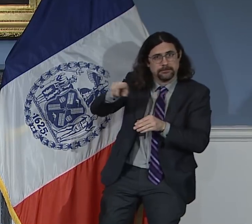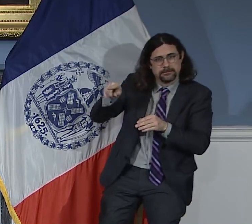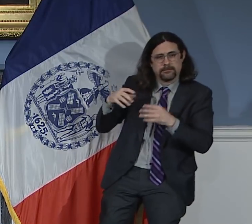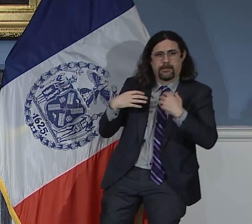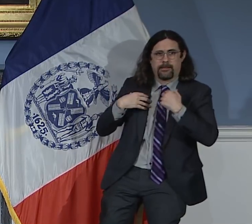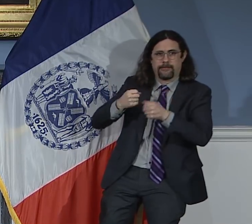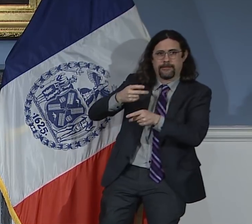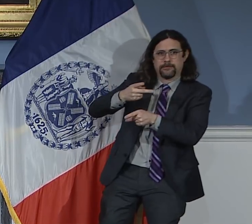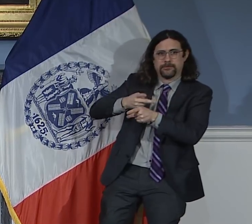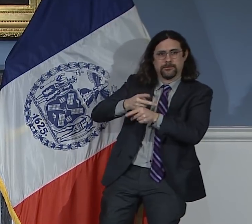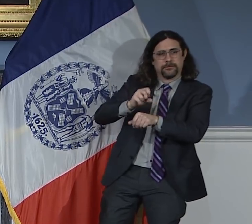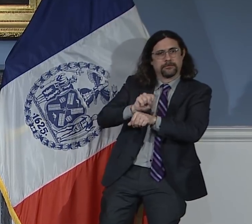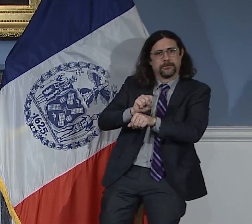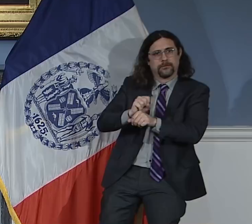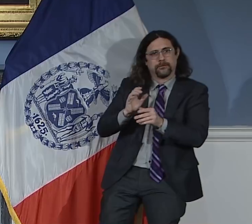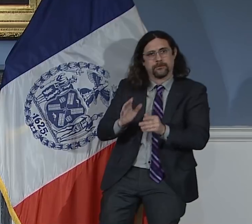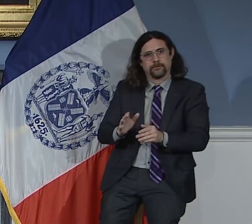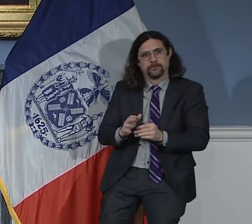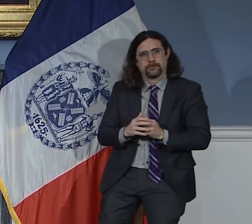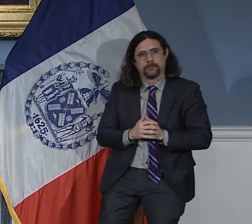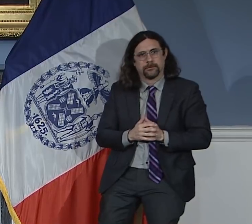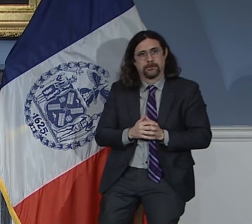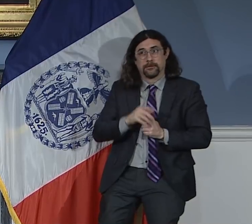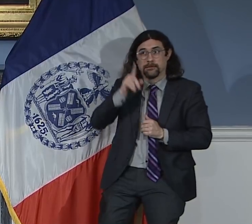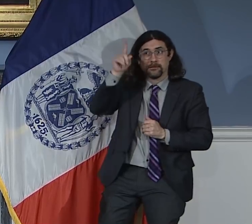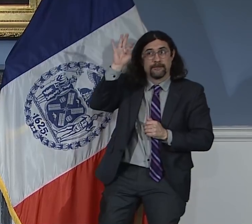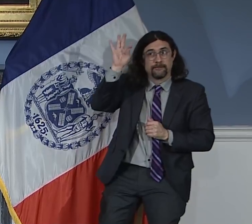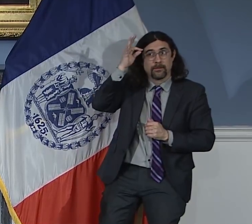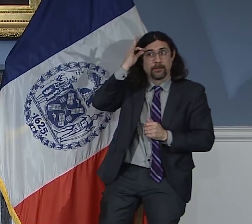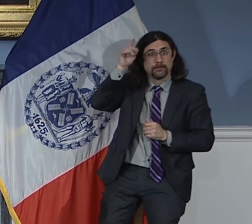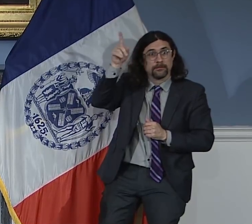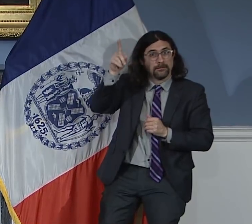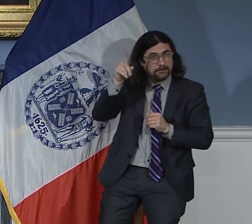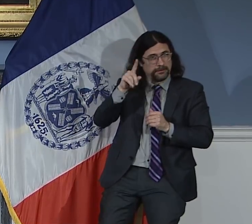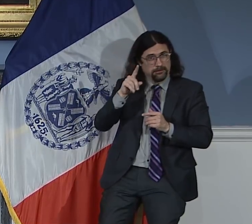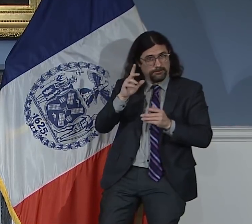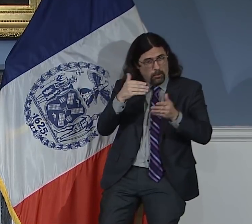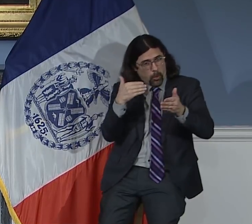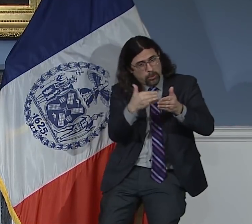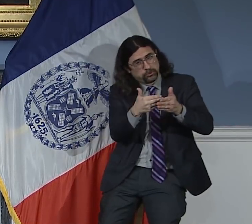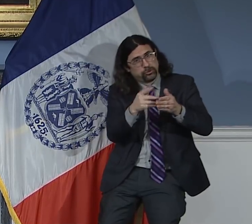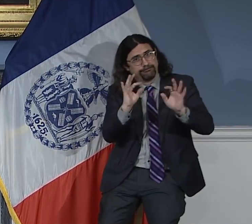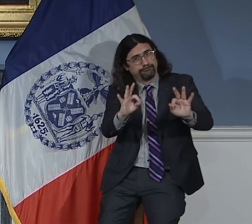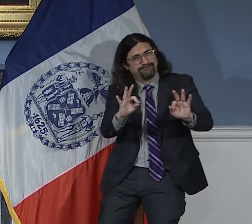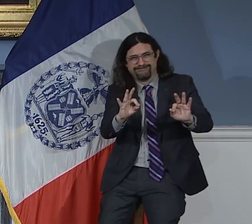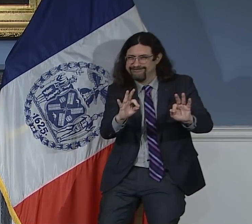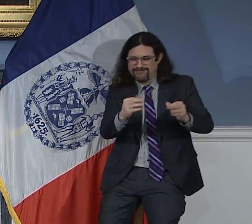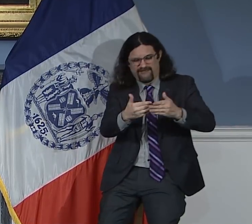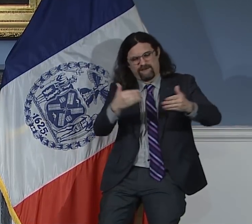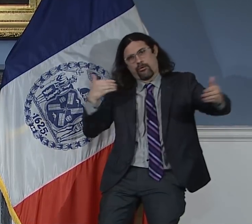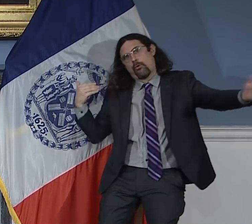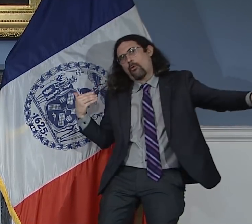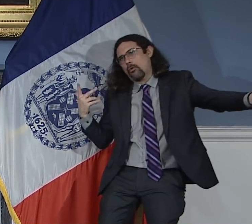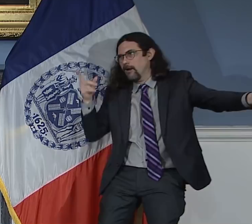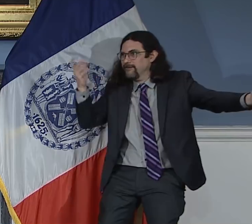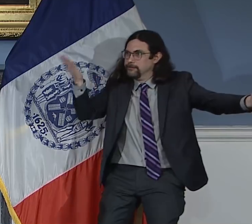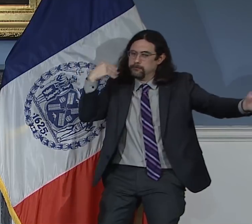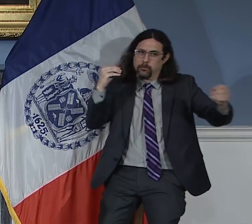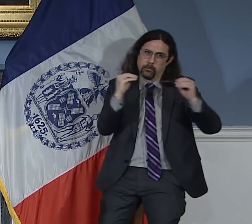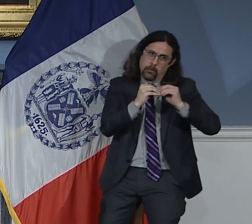REALITY ON THE GROUND, PARTICULARLY IN PROVIDING HEALTH CARE TO SO MANY PEOPLE. RIGHT NOW THE UNITED STEATS